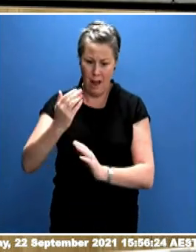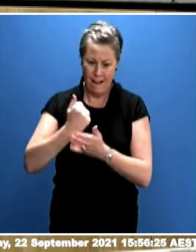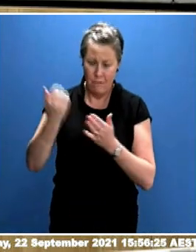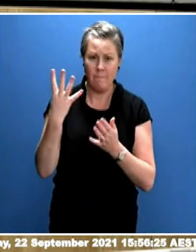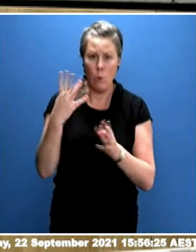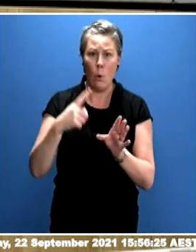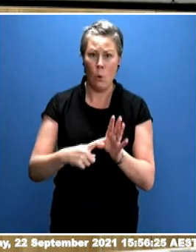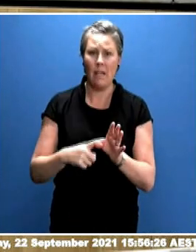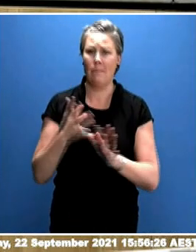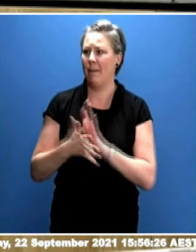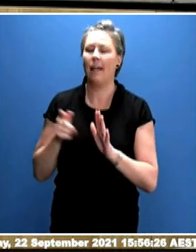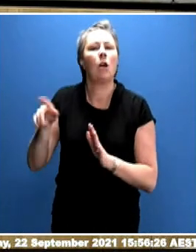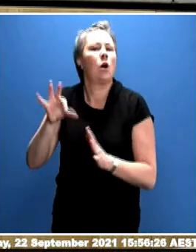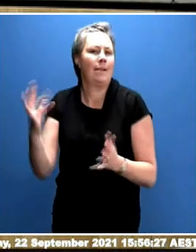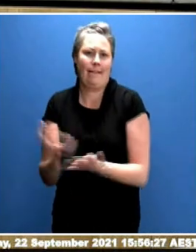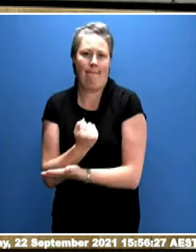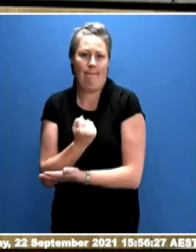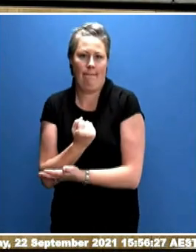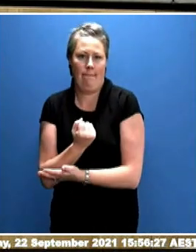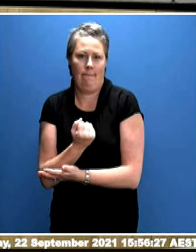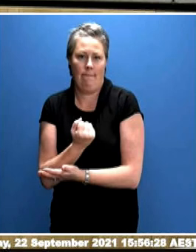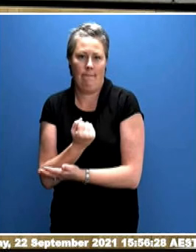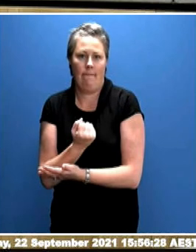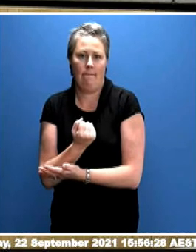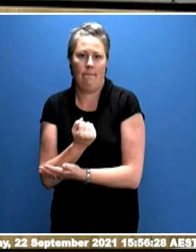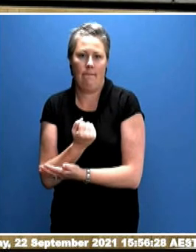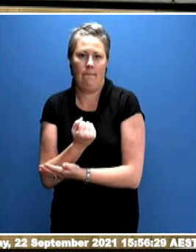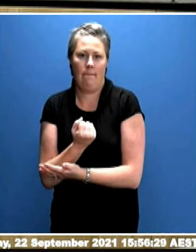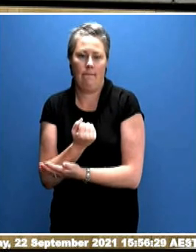Yes. And what are the concerns about that history,